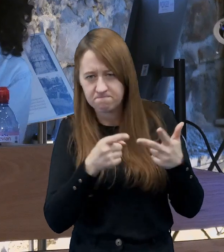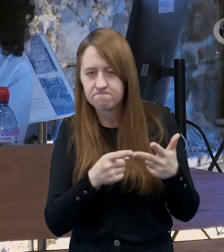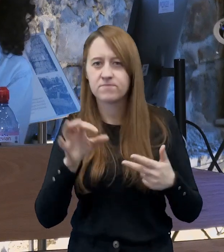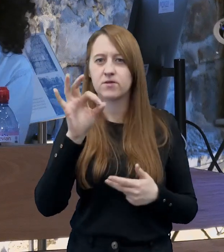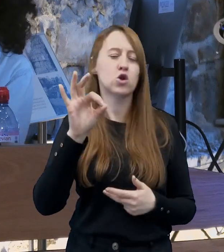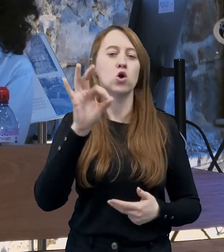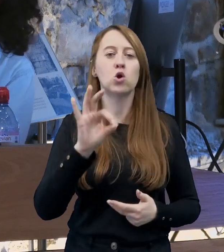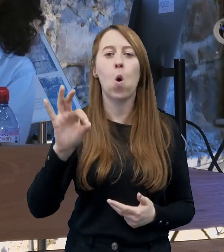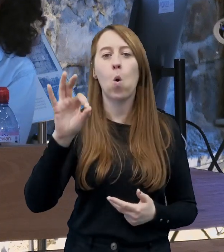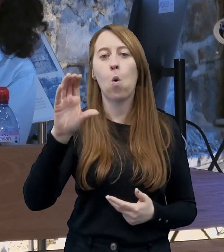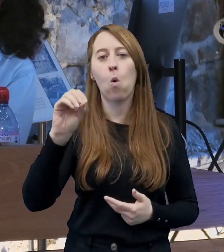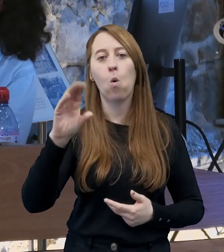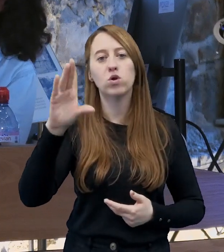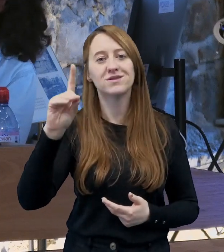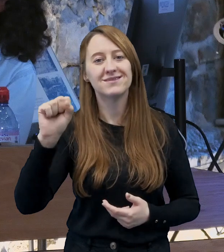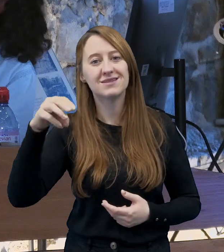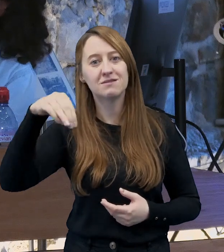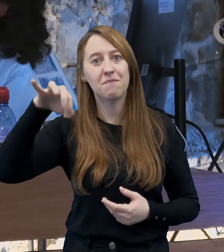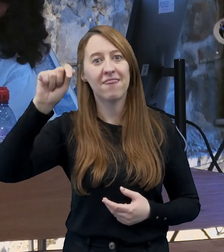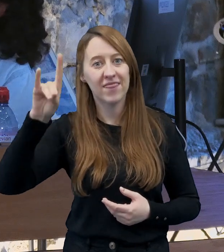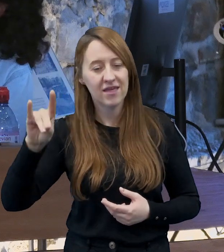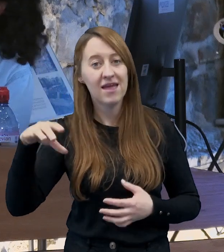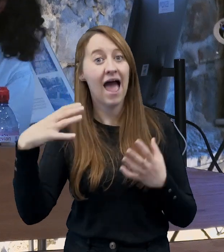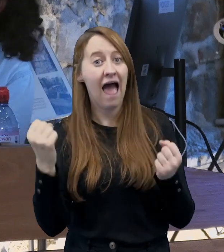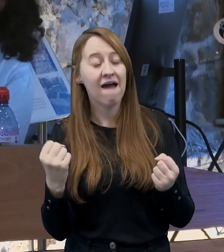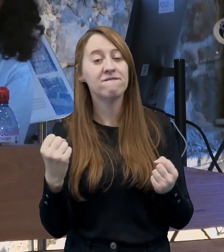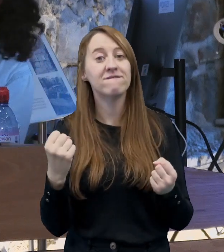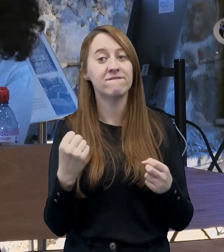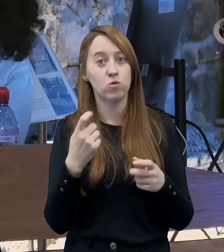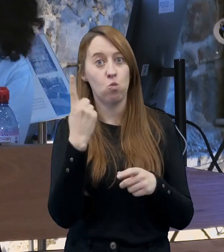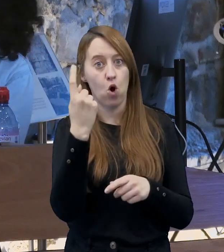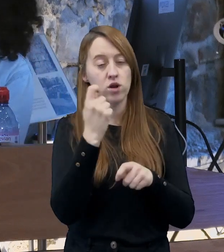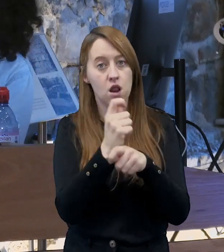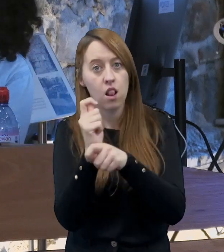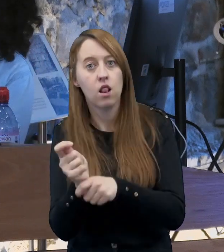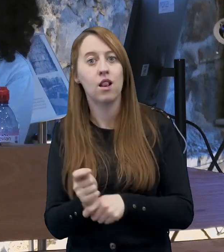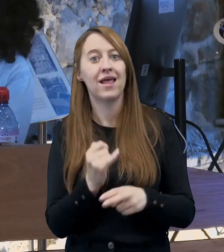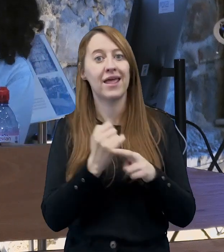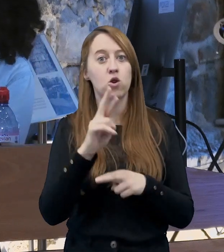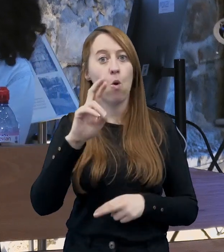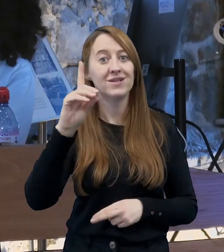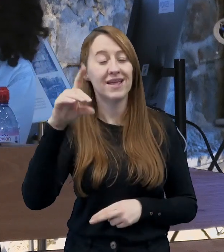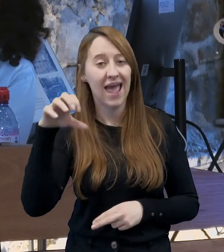RDS which is smaller. I think there's one at one of the members clubs on Stephen's Green.